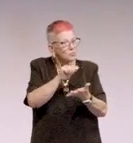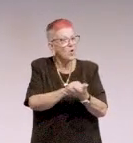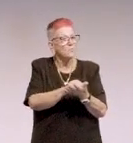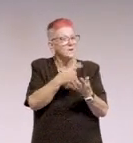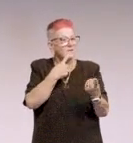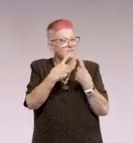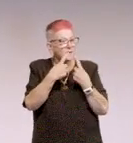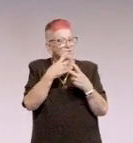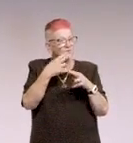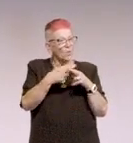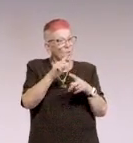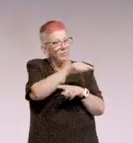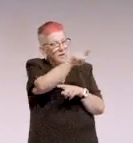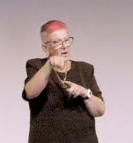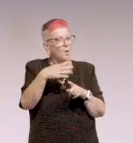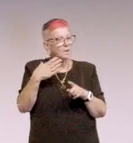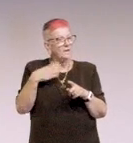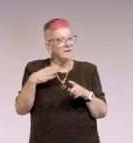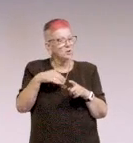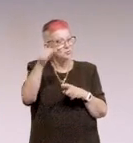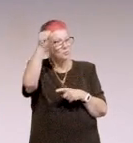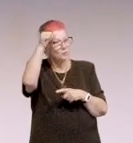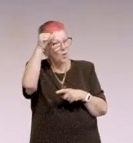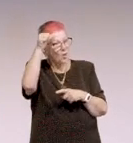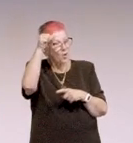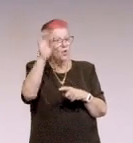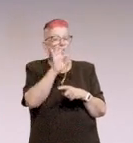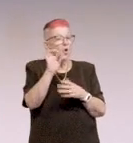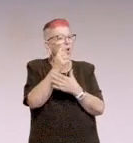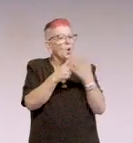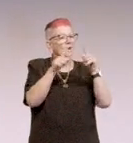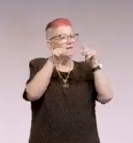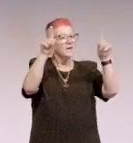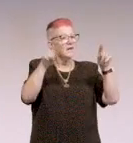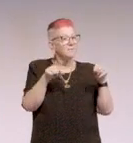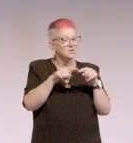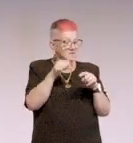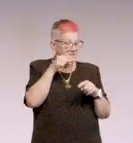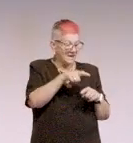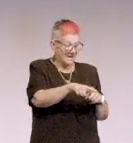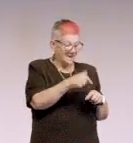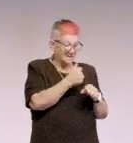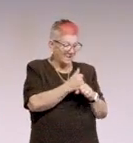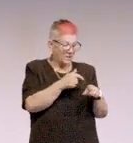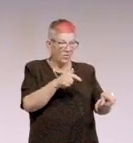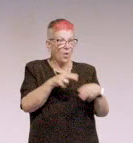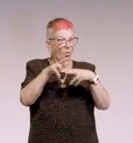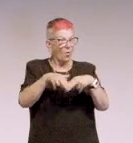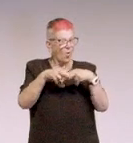user to accept, rather than just showing image. For this example, this horse is eating something, but maybe someone